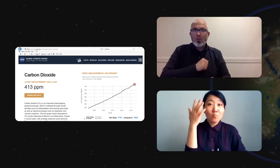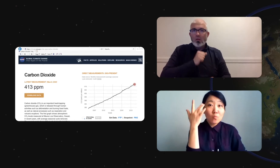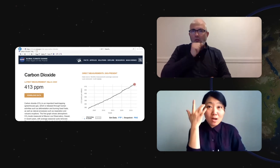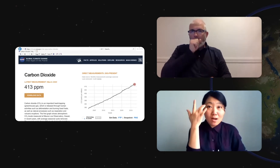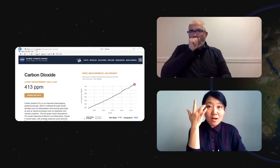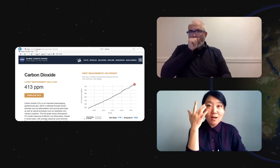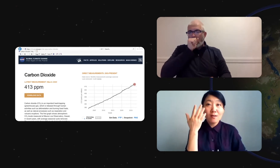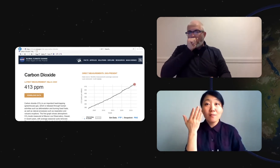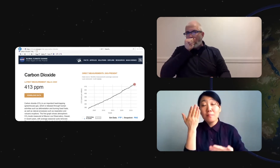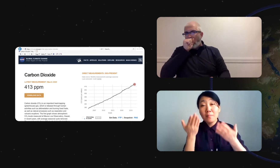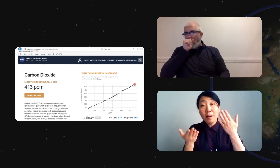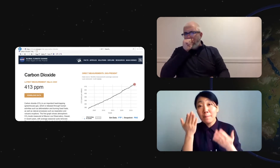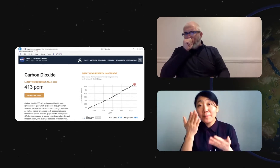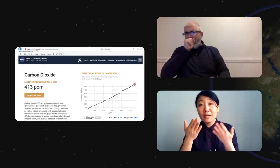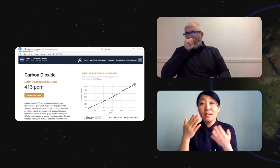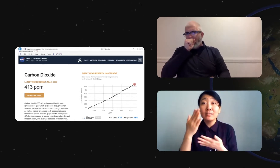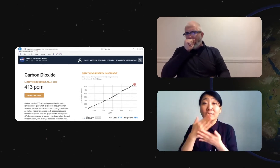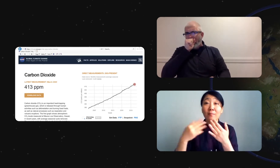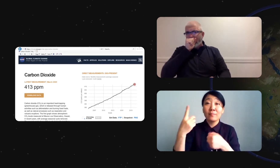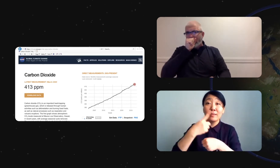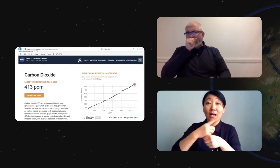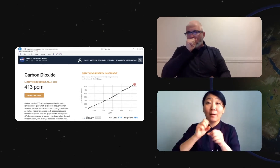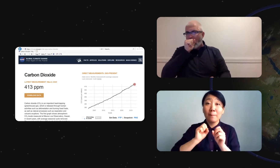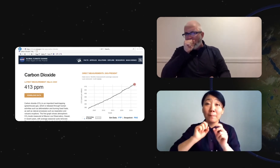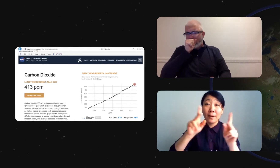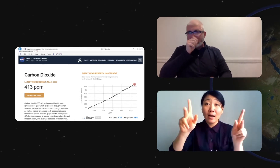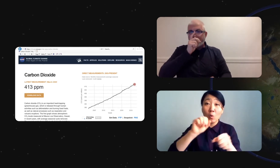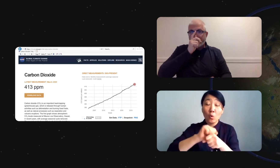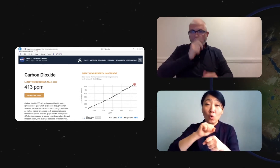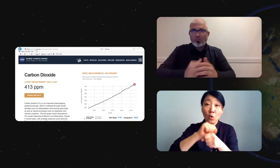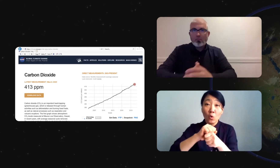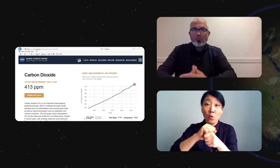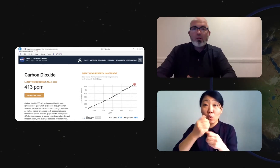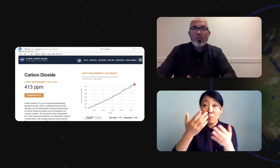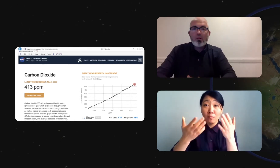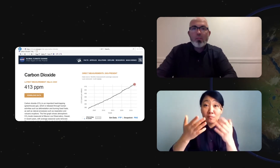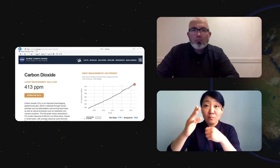It's definitely going to go down a bit.